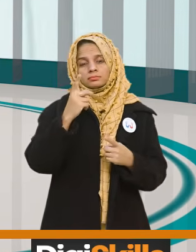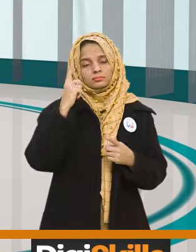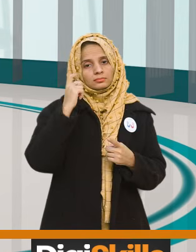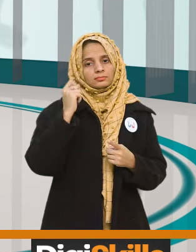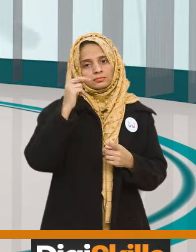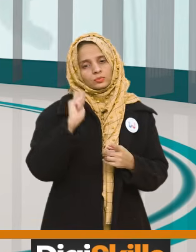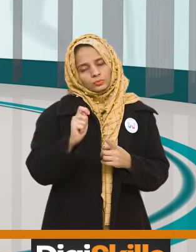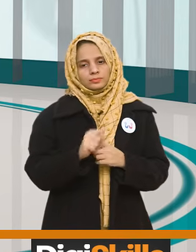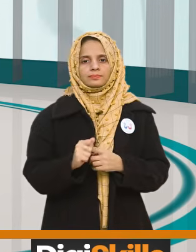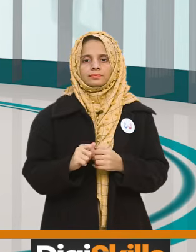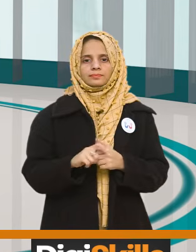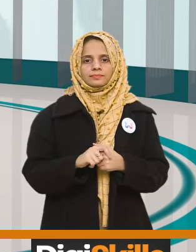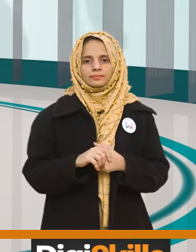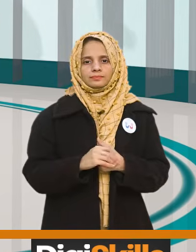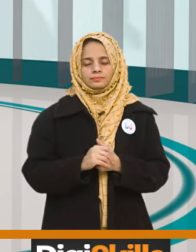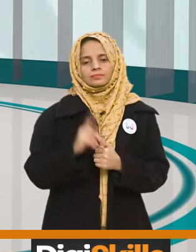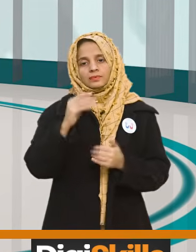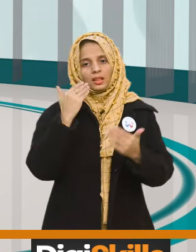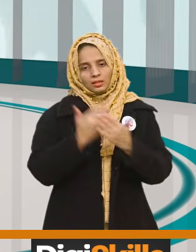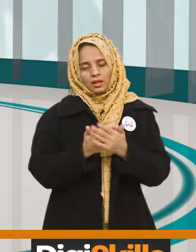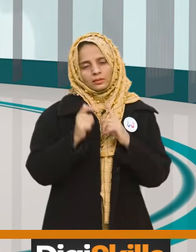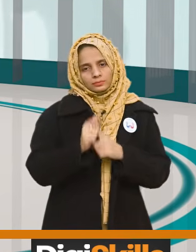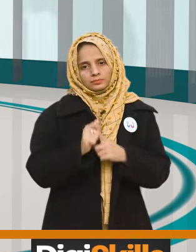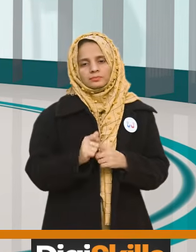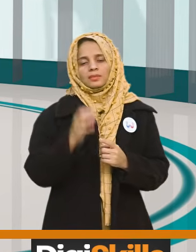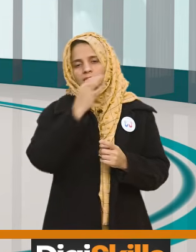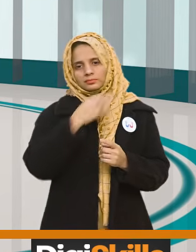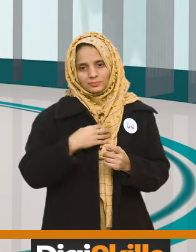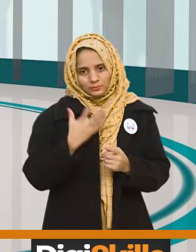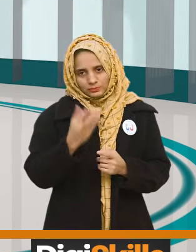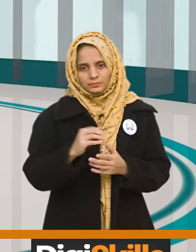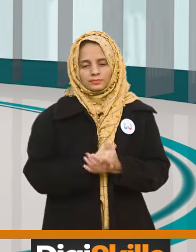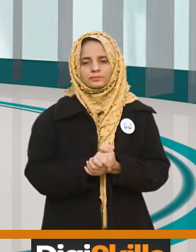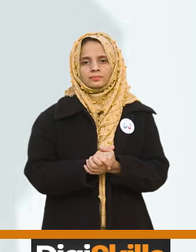Reply to the PMB immediately, thank them, and show them courtesy.